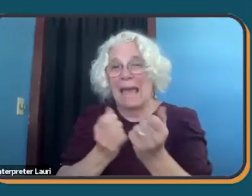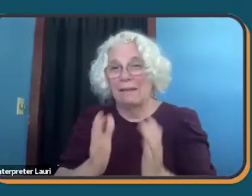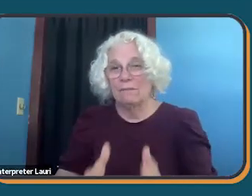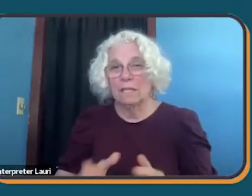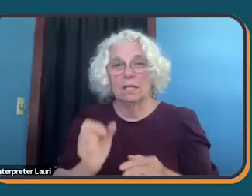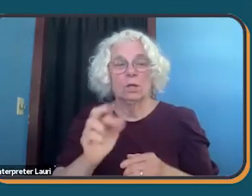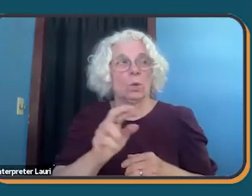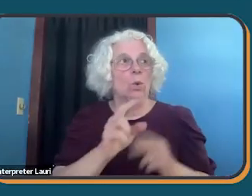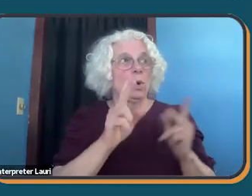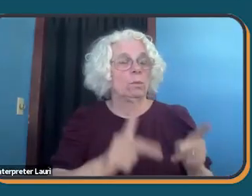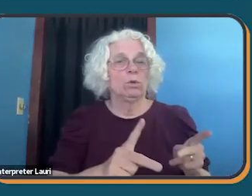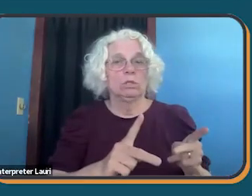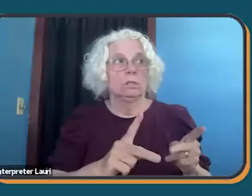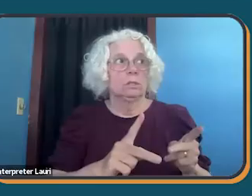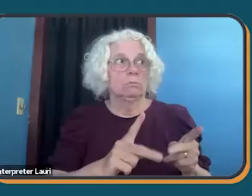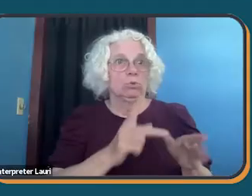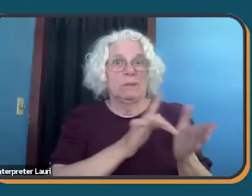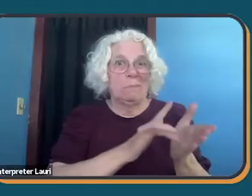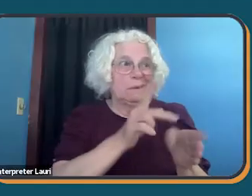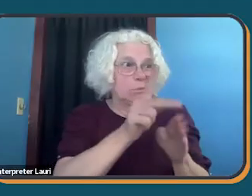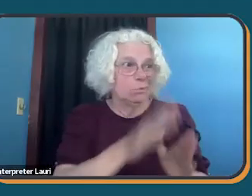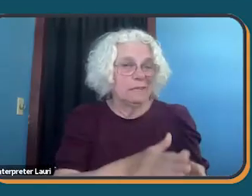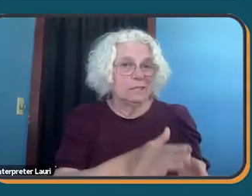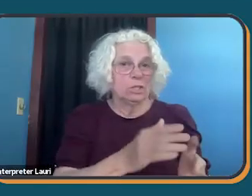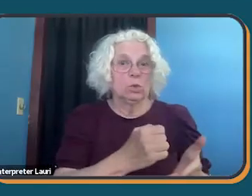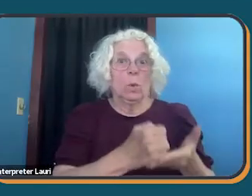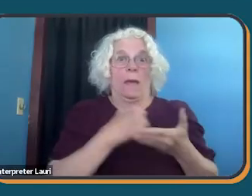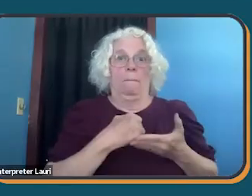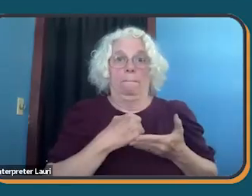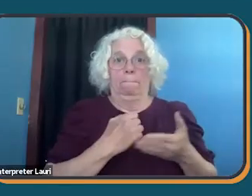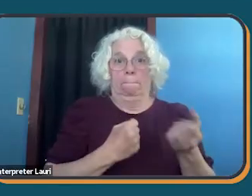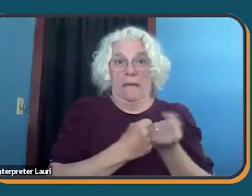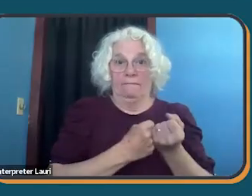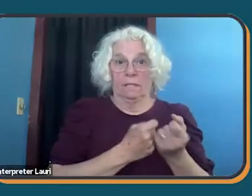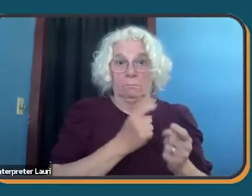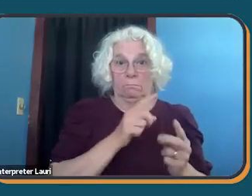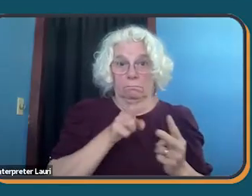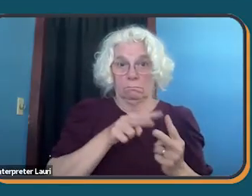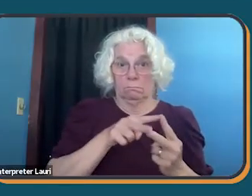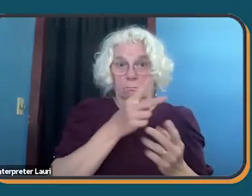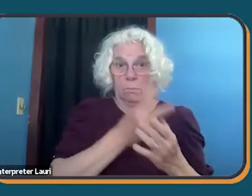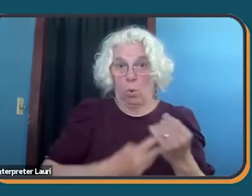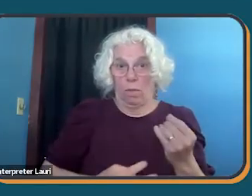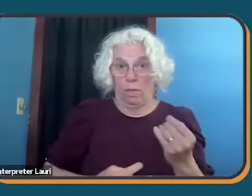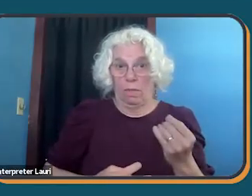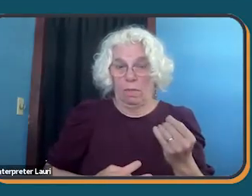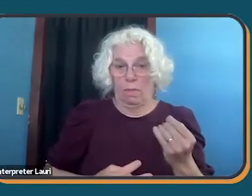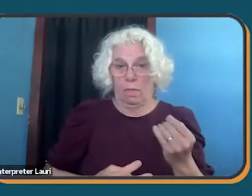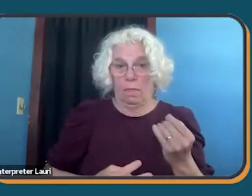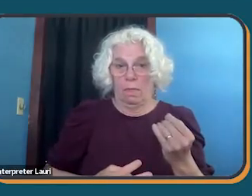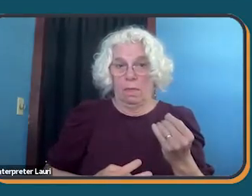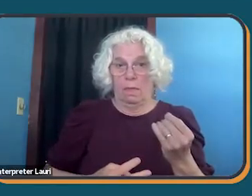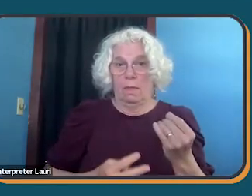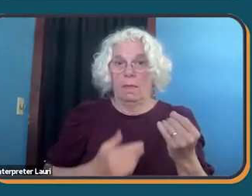someone on your side to help advocate for you too. So breast cancer